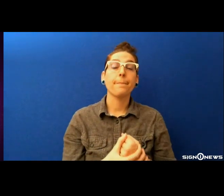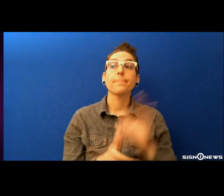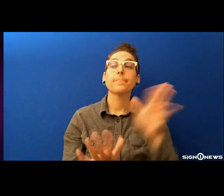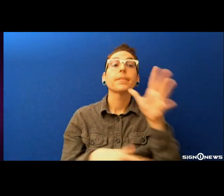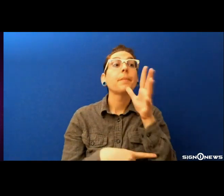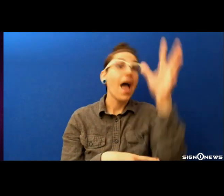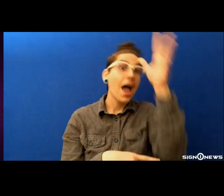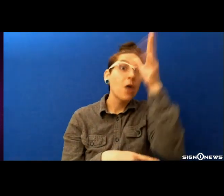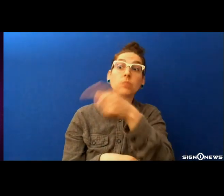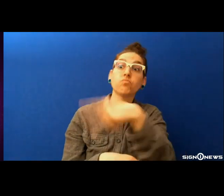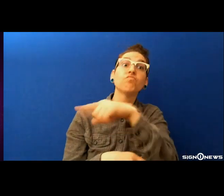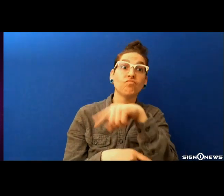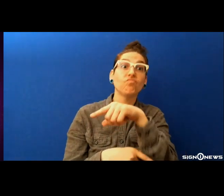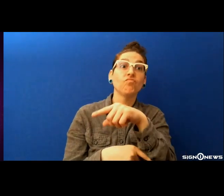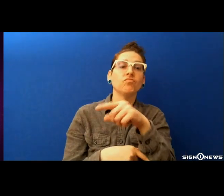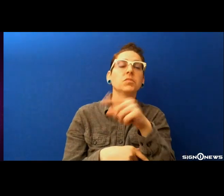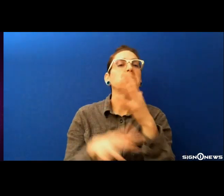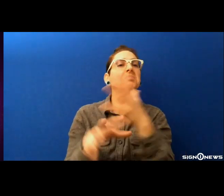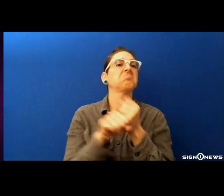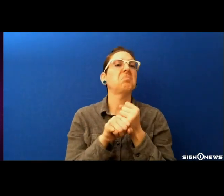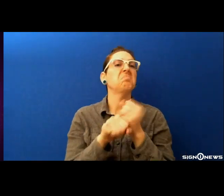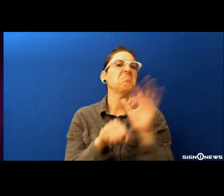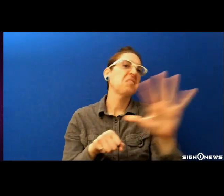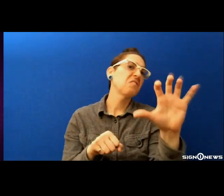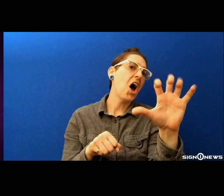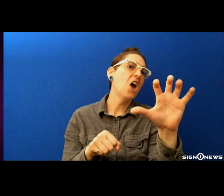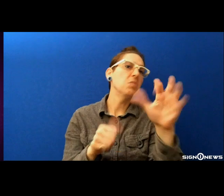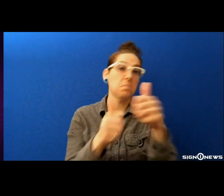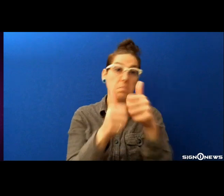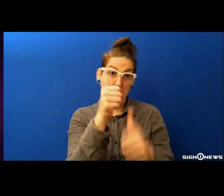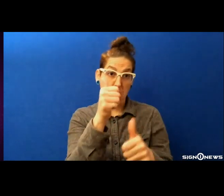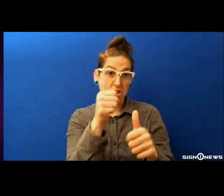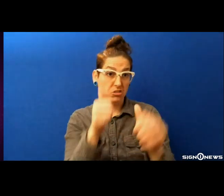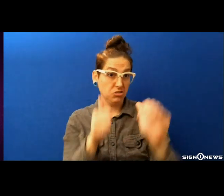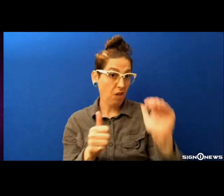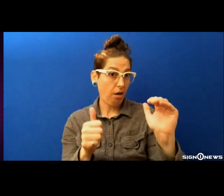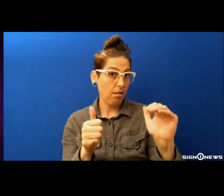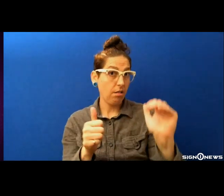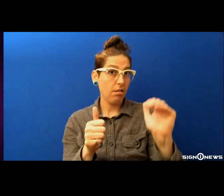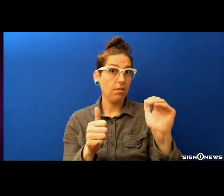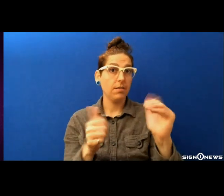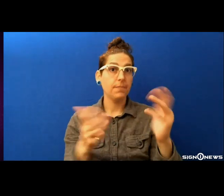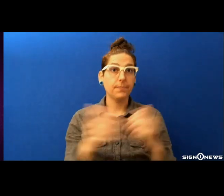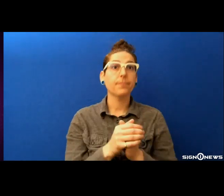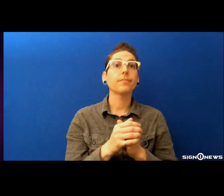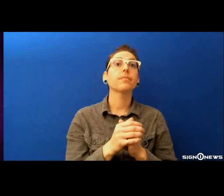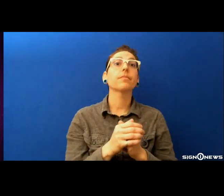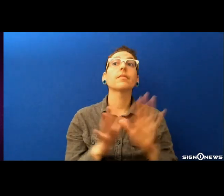Most parents would get $500 per child.